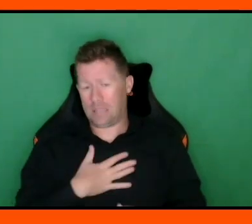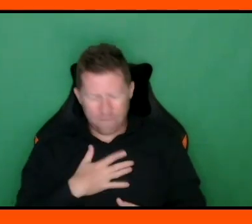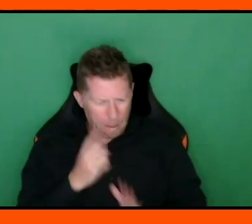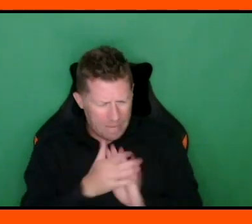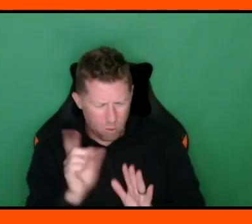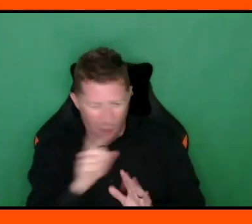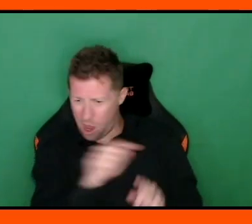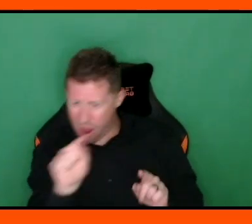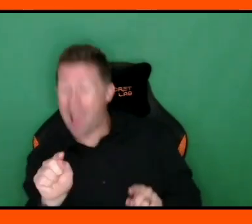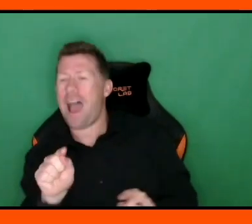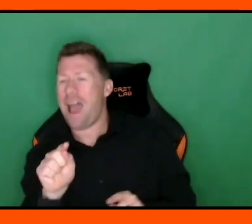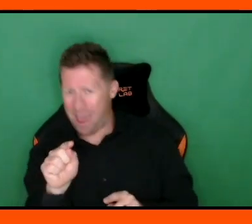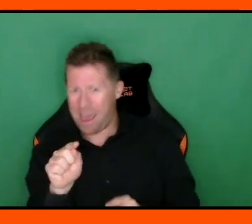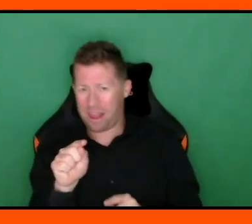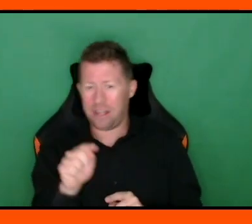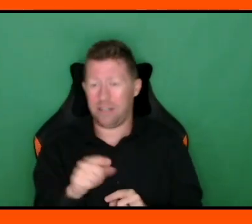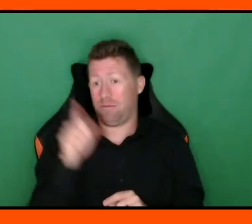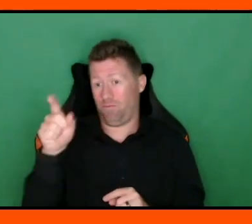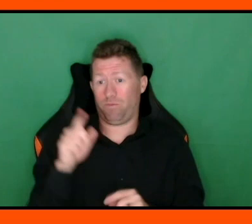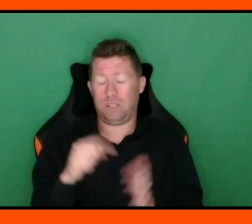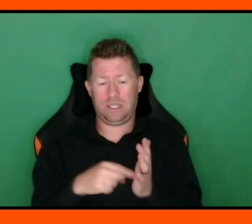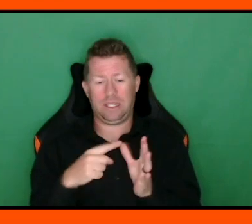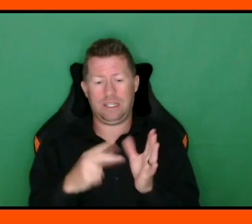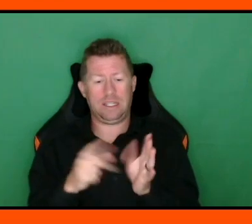I call it my Census bible actually because when you’re going through